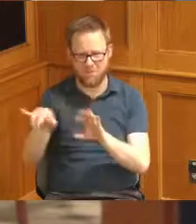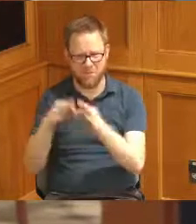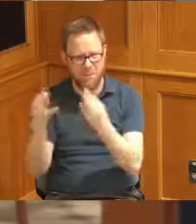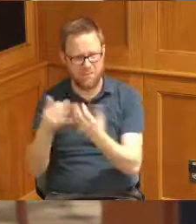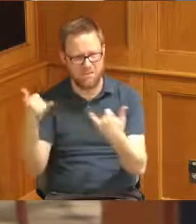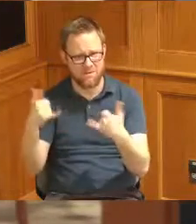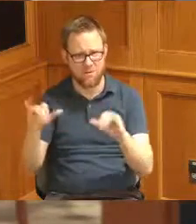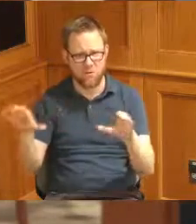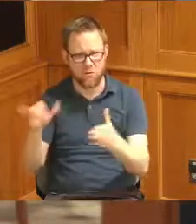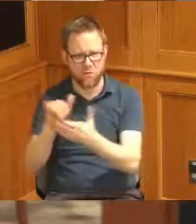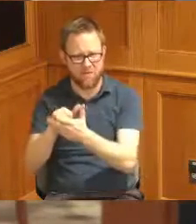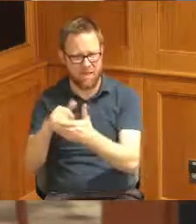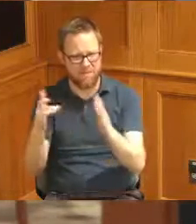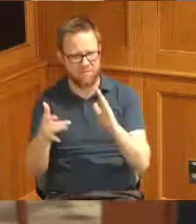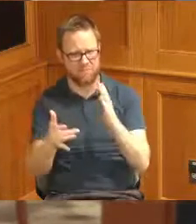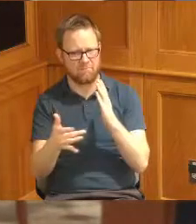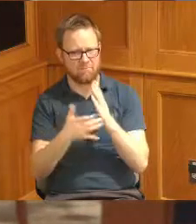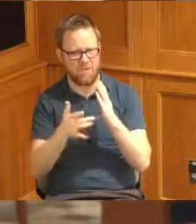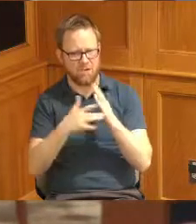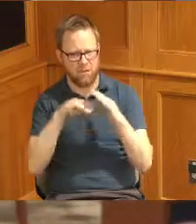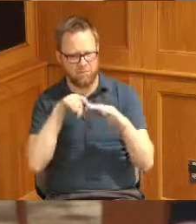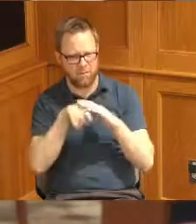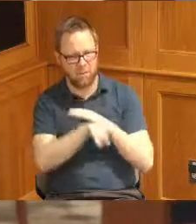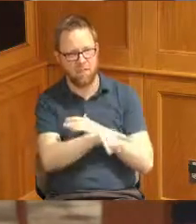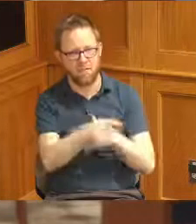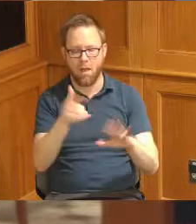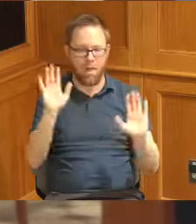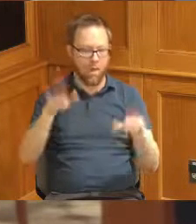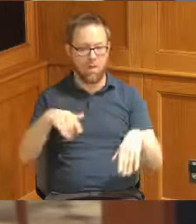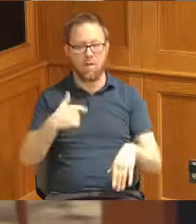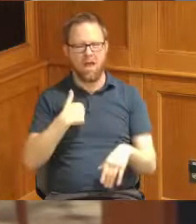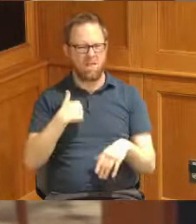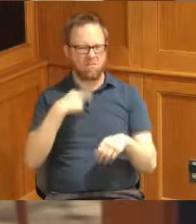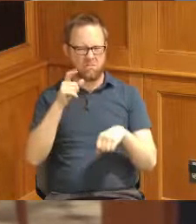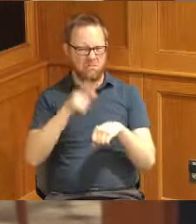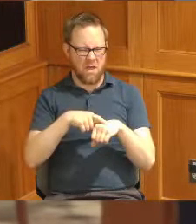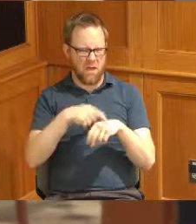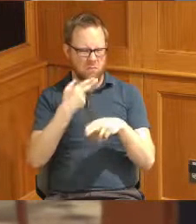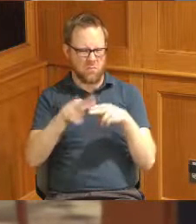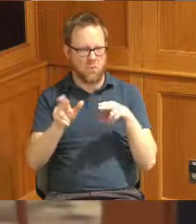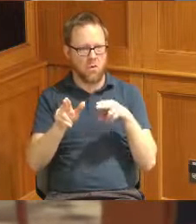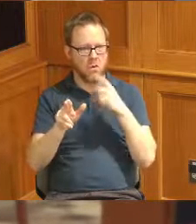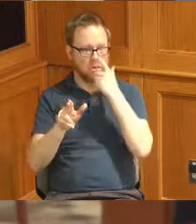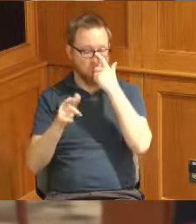technology and but I have a I've only have time to speak here and I've placed a proposal on the table